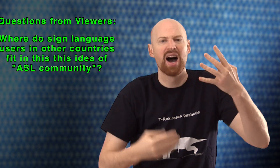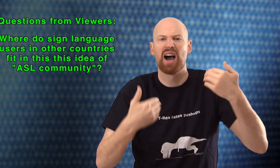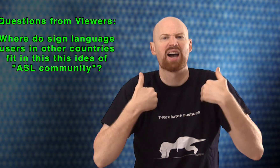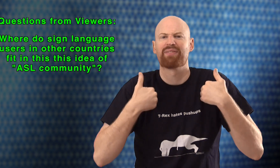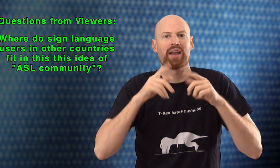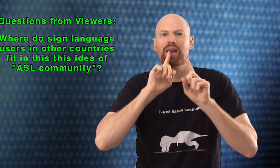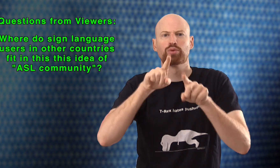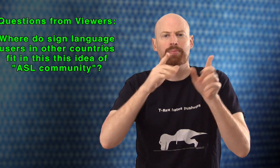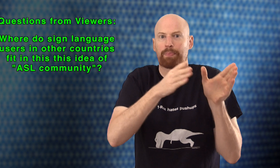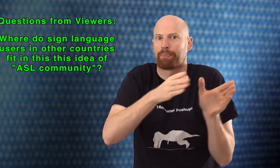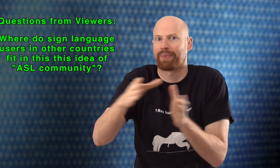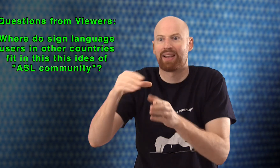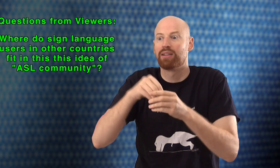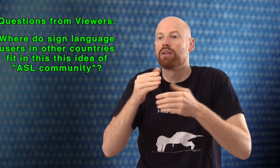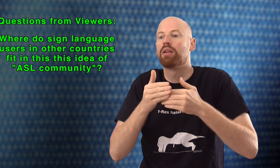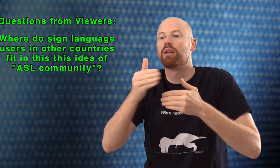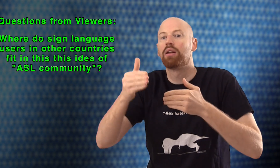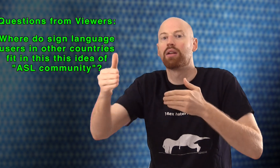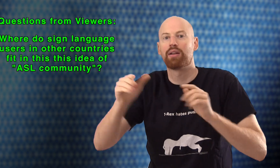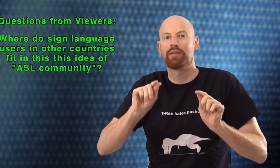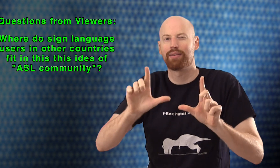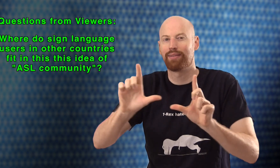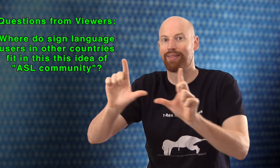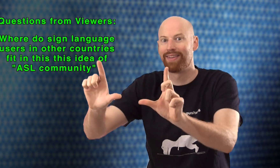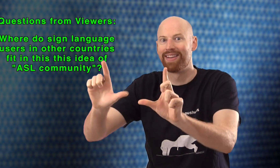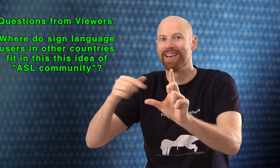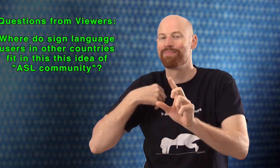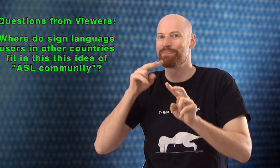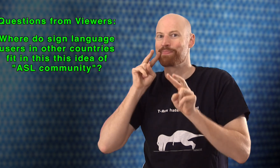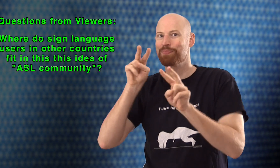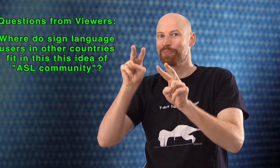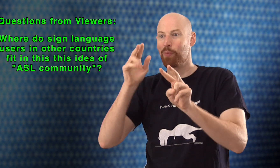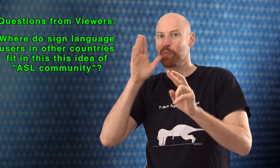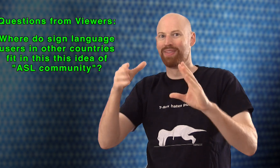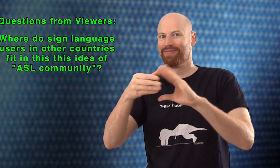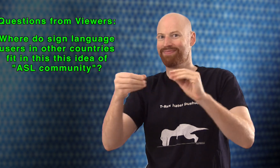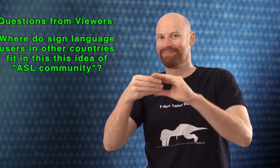I'm happy to say I've already planned to answer those questions and more in future episodes - I look forward